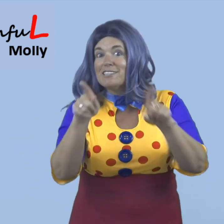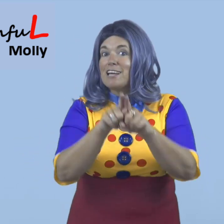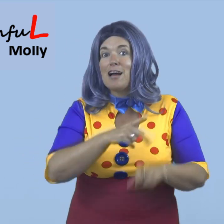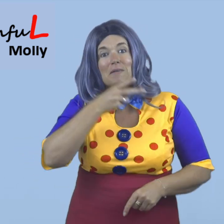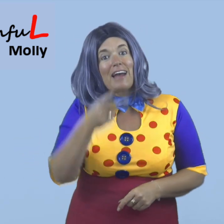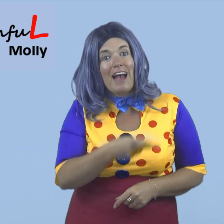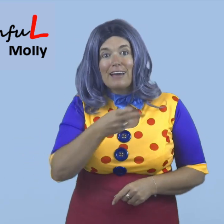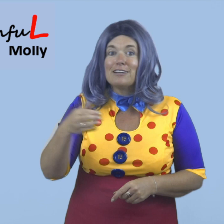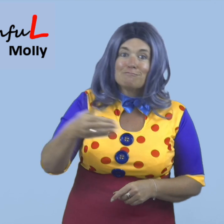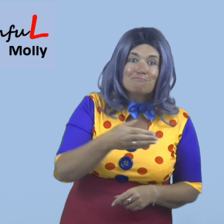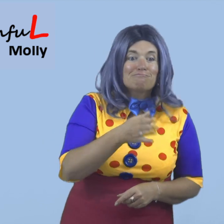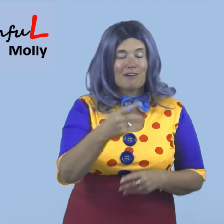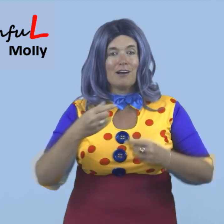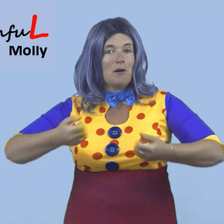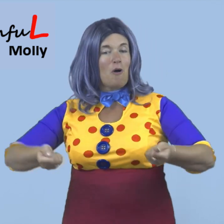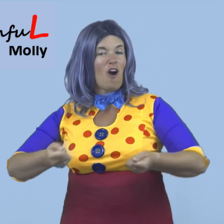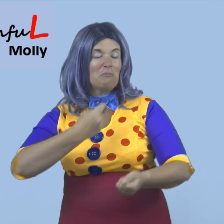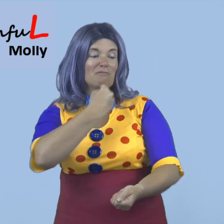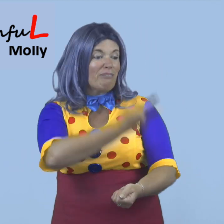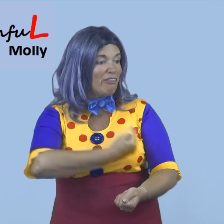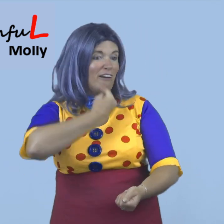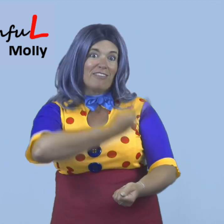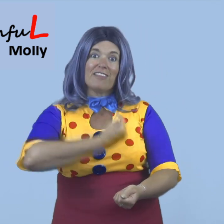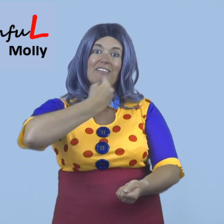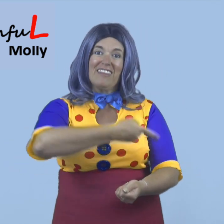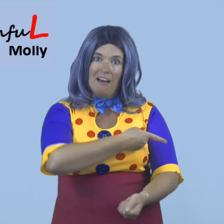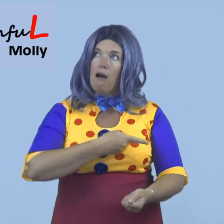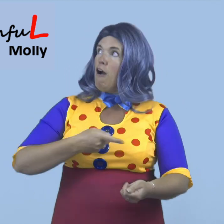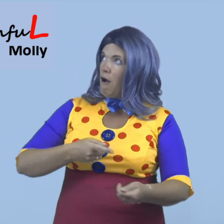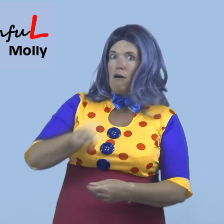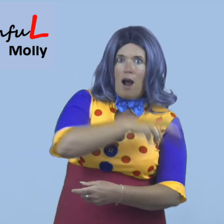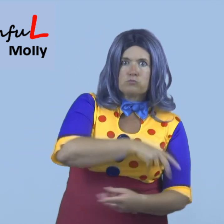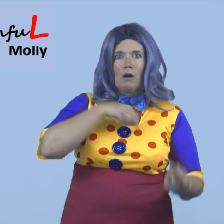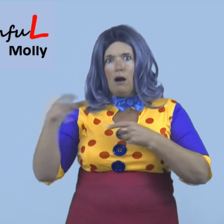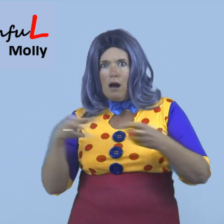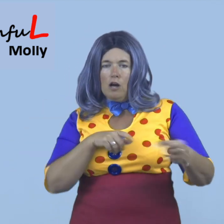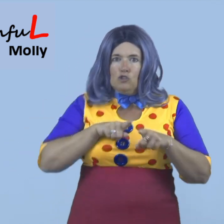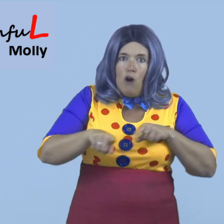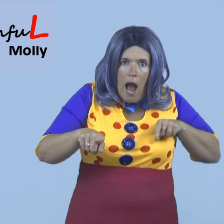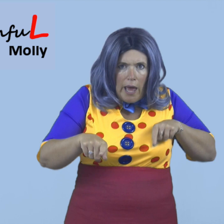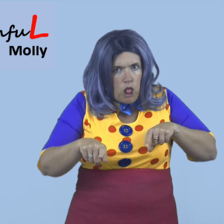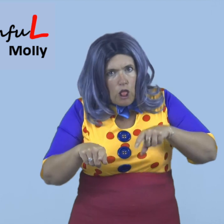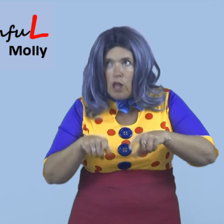Bob giving instructions and Meg trying to keep up.